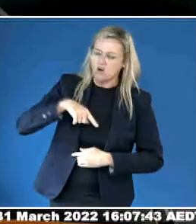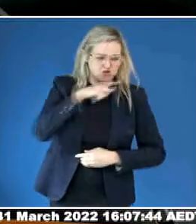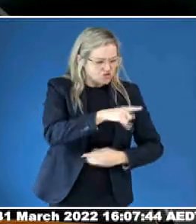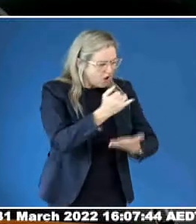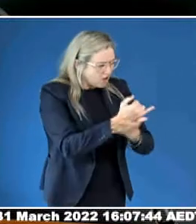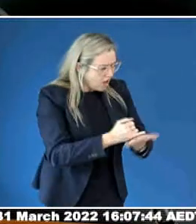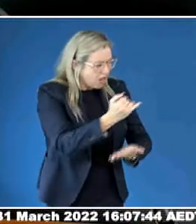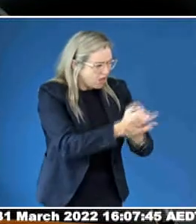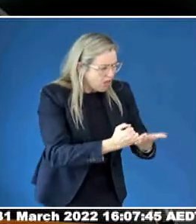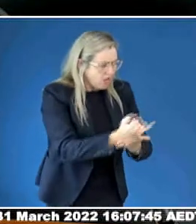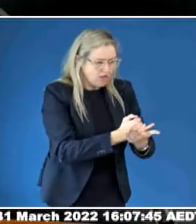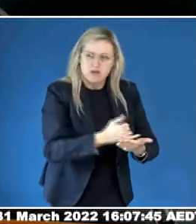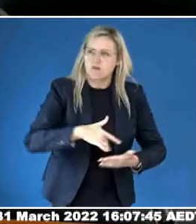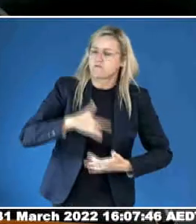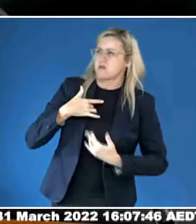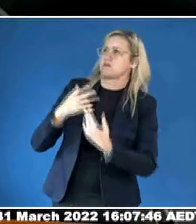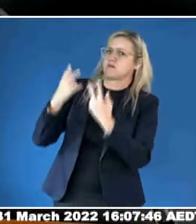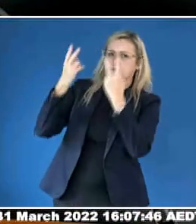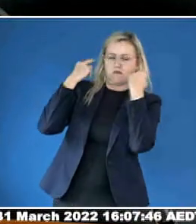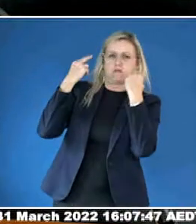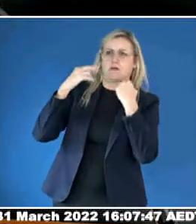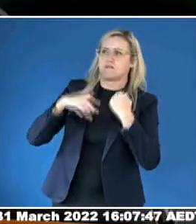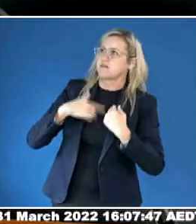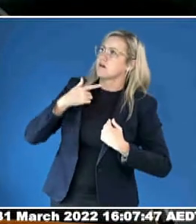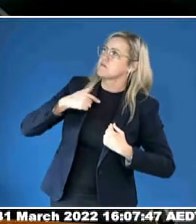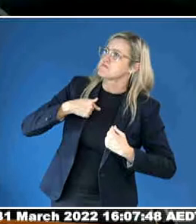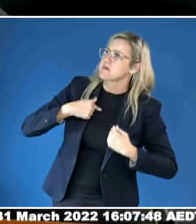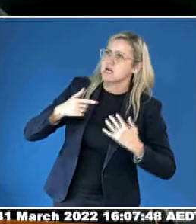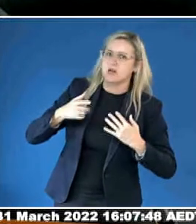Being made to feel like I was never good enough, no matter how hard I tried to make